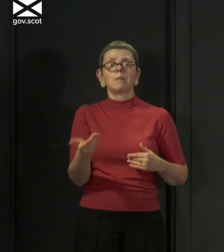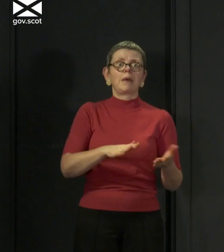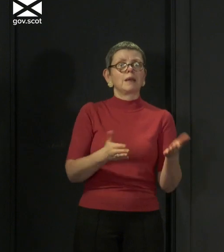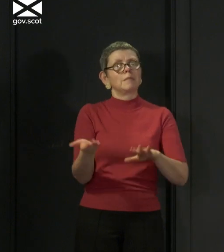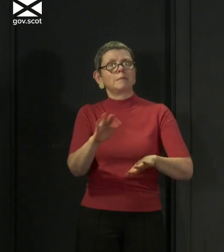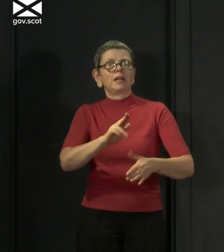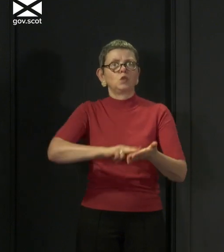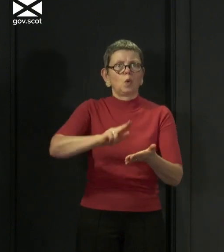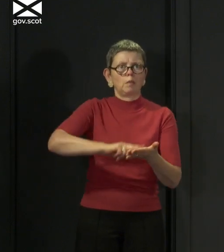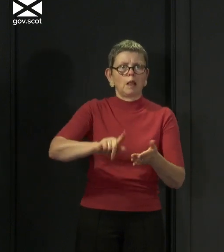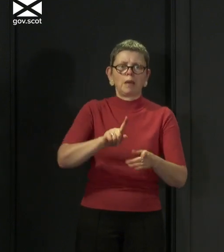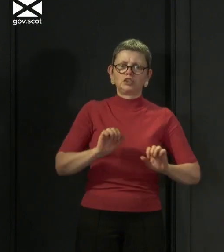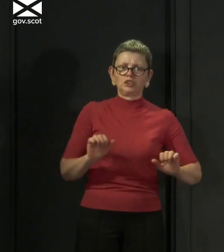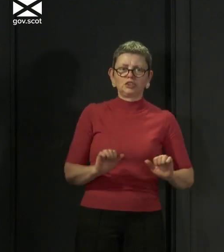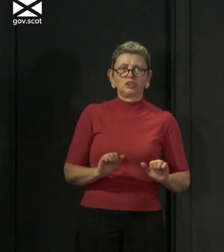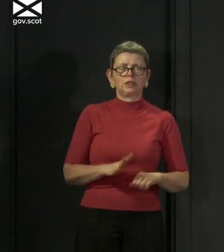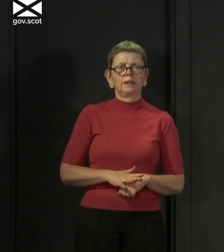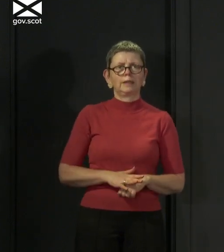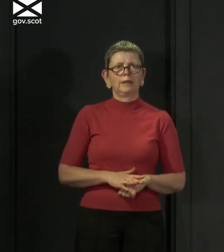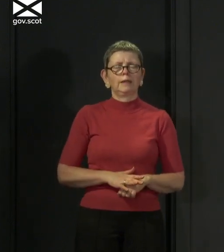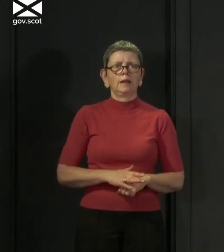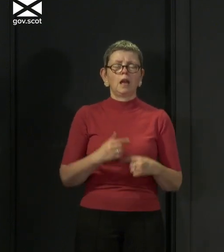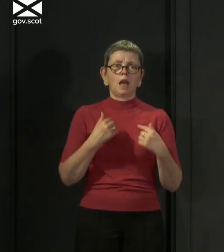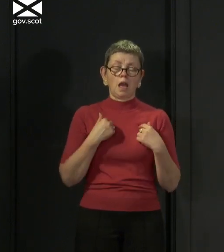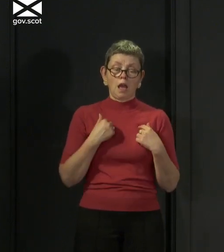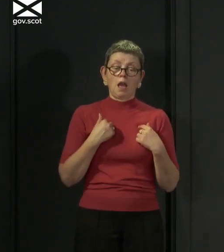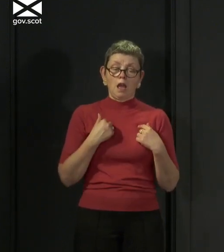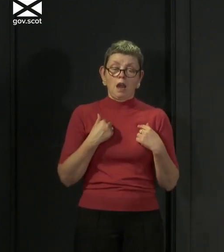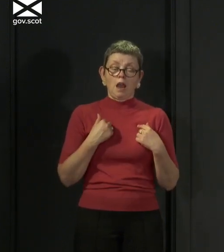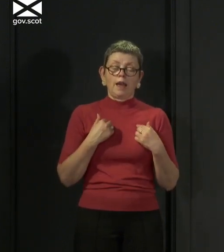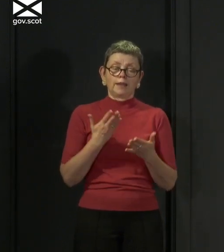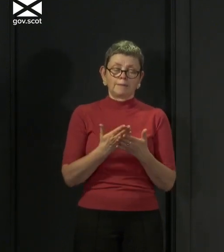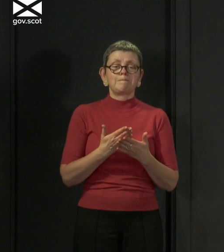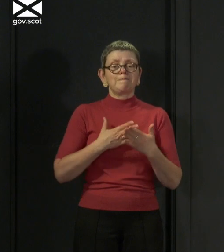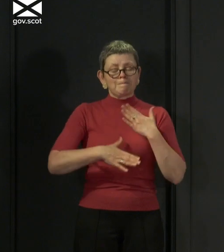As I said earlier, personal sacrifice for the common good is a lesson we can learn from